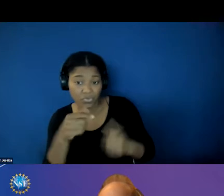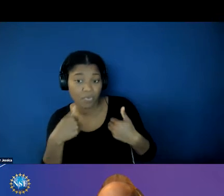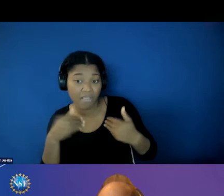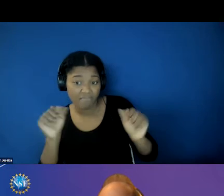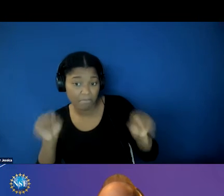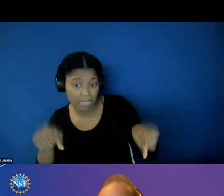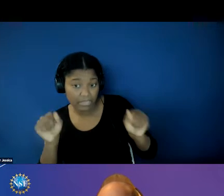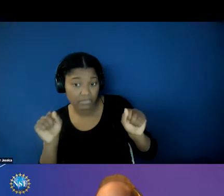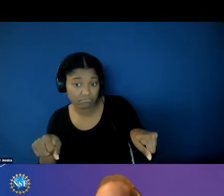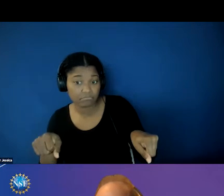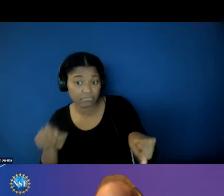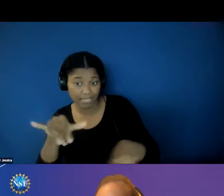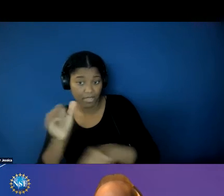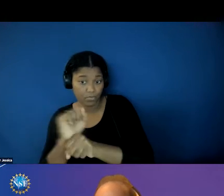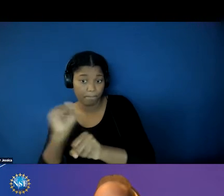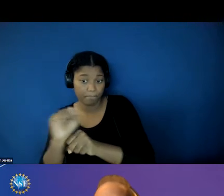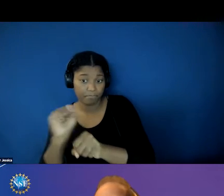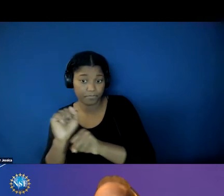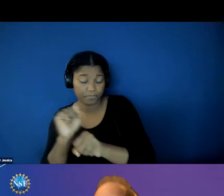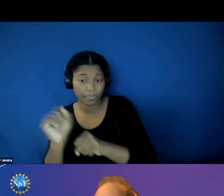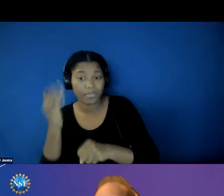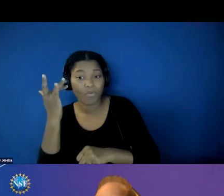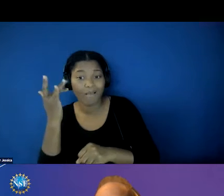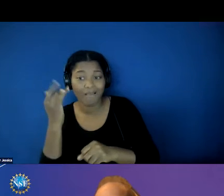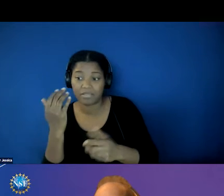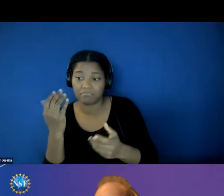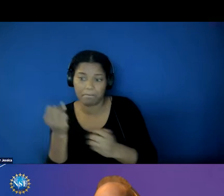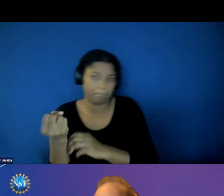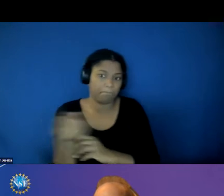that in a way that others may not be able to.